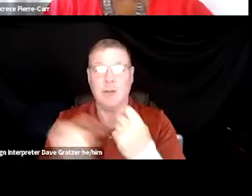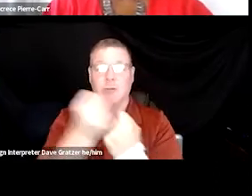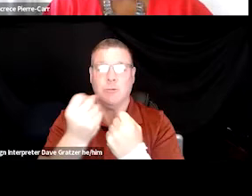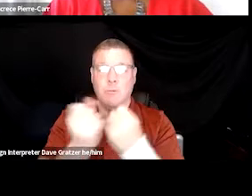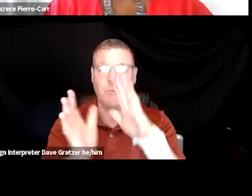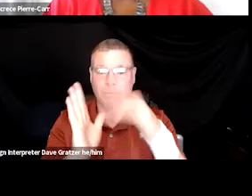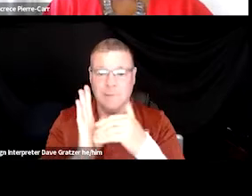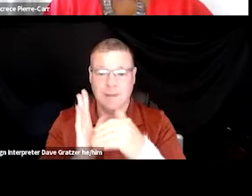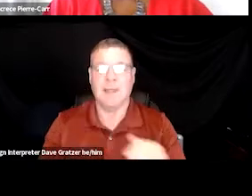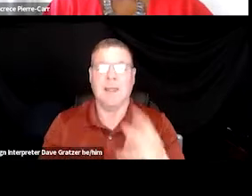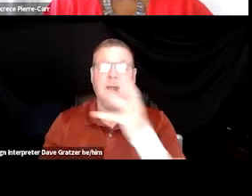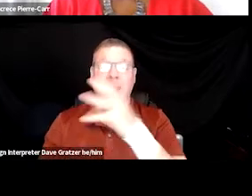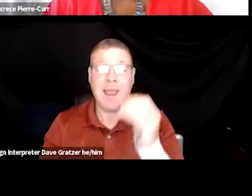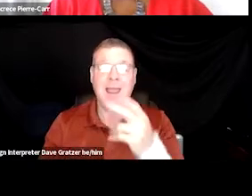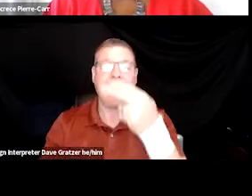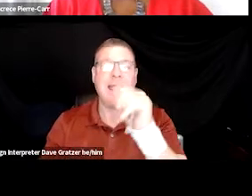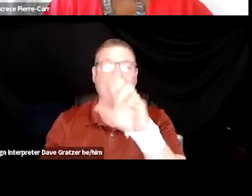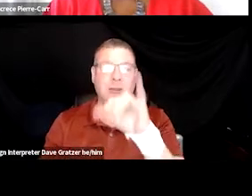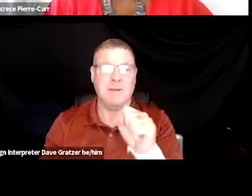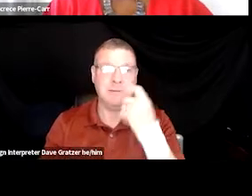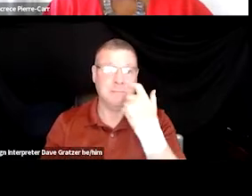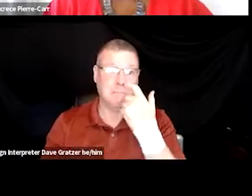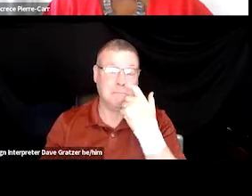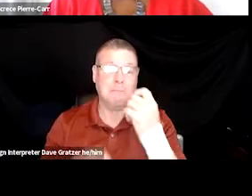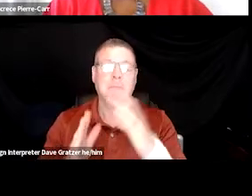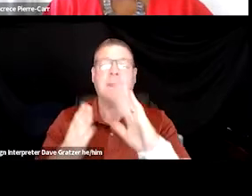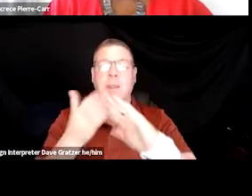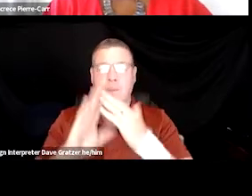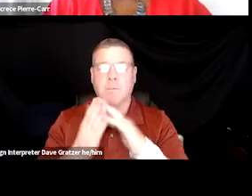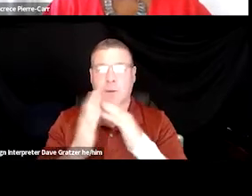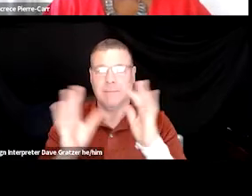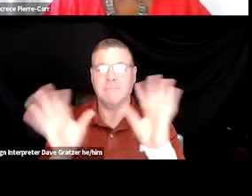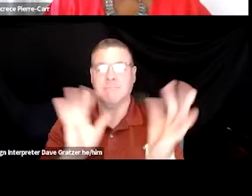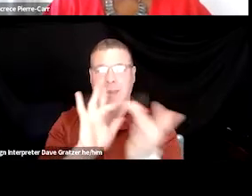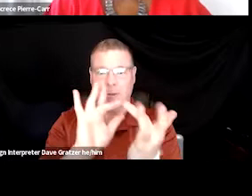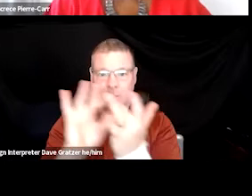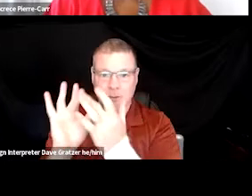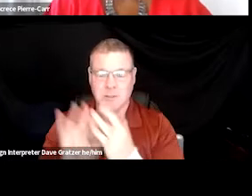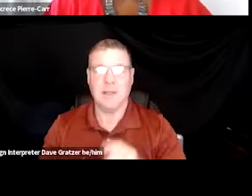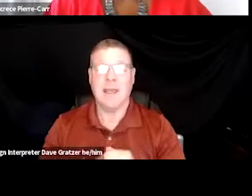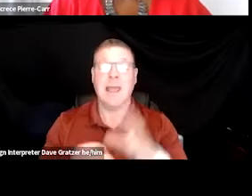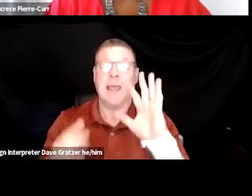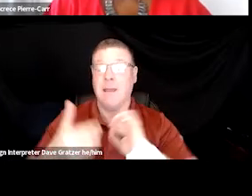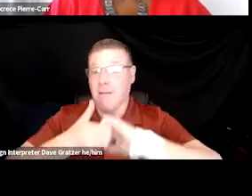and the Harris Center Community Outreach Department. In collaboration with the Houston Police Department,